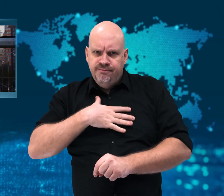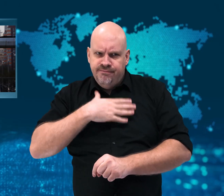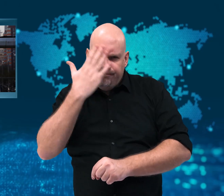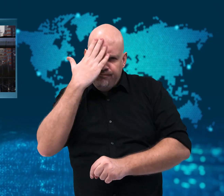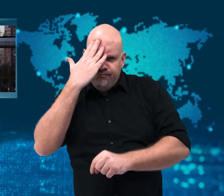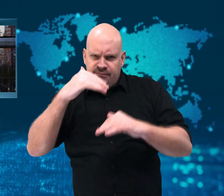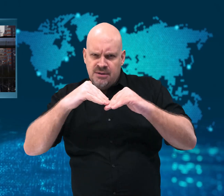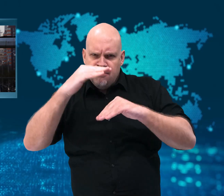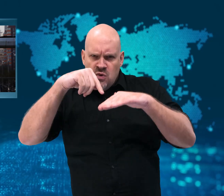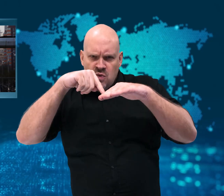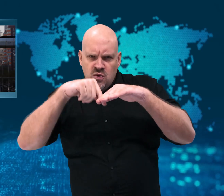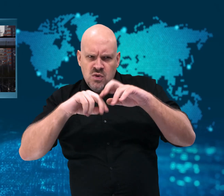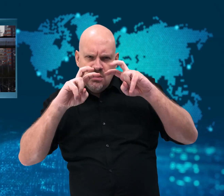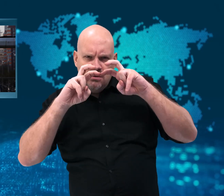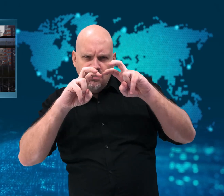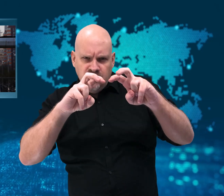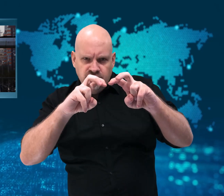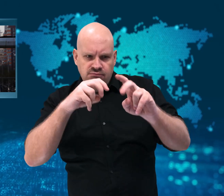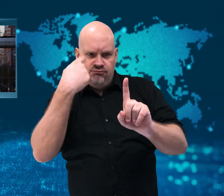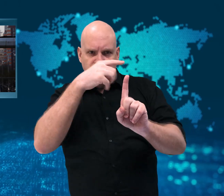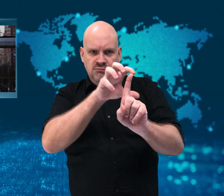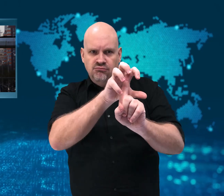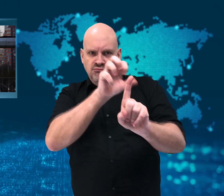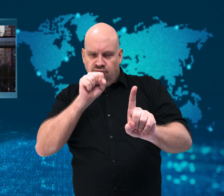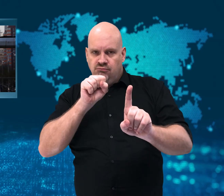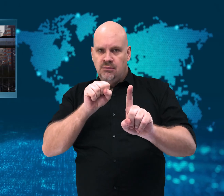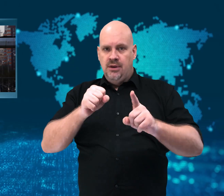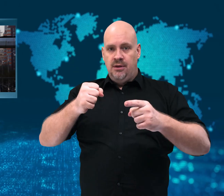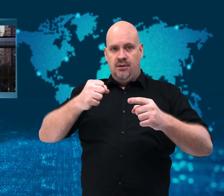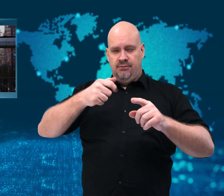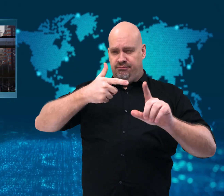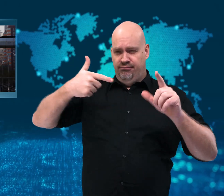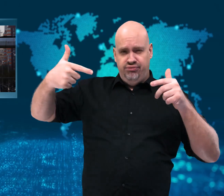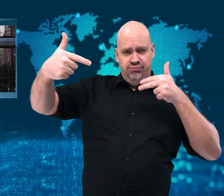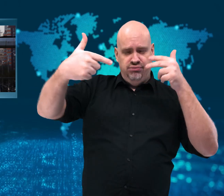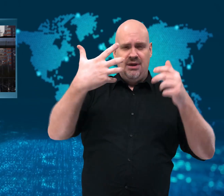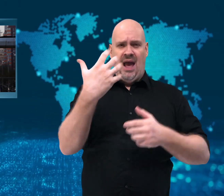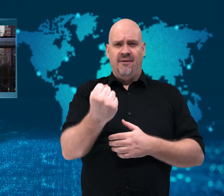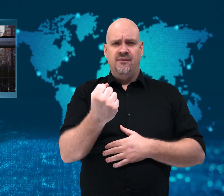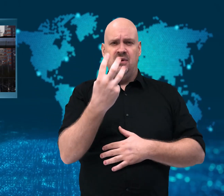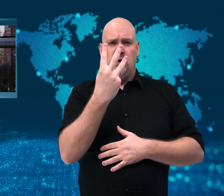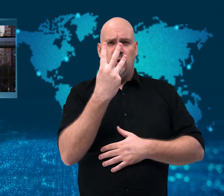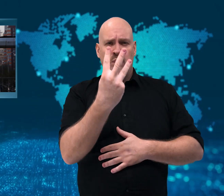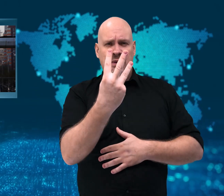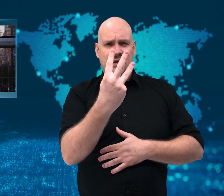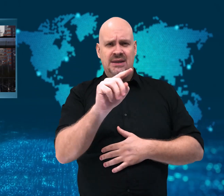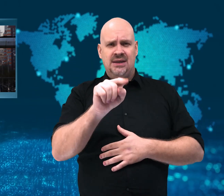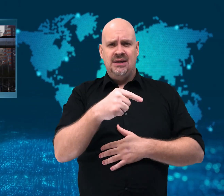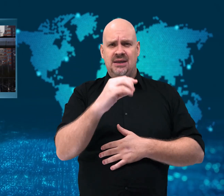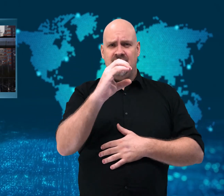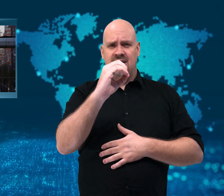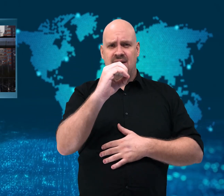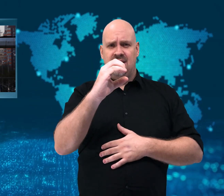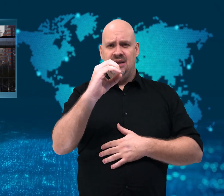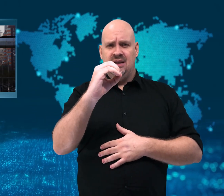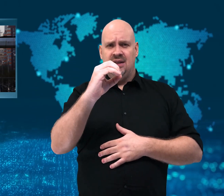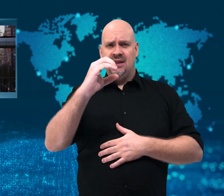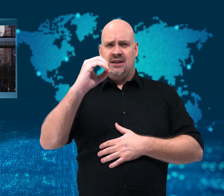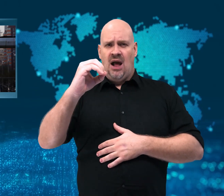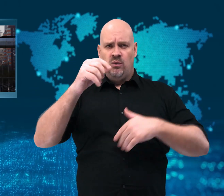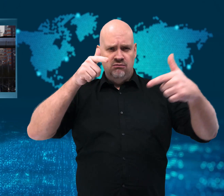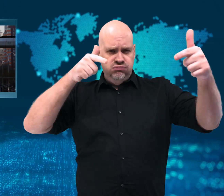Pictures captured by the cameras will be compared to national and